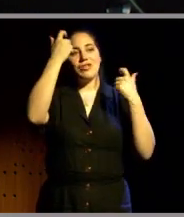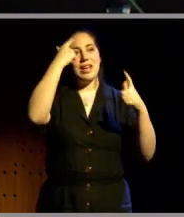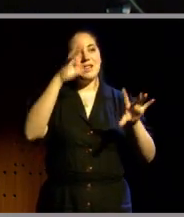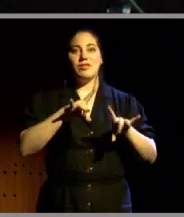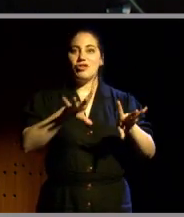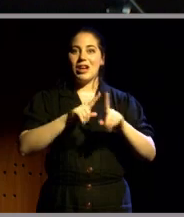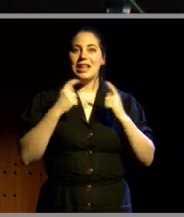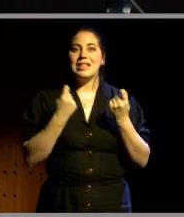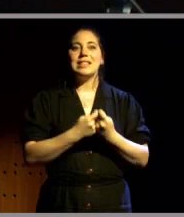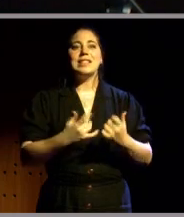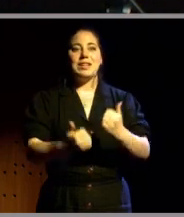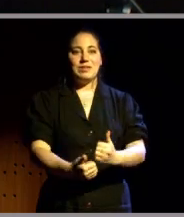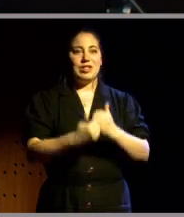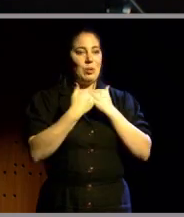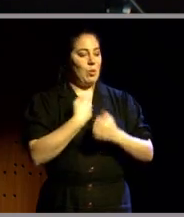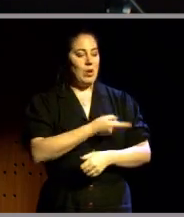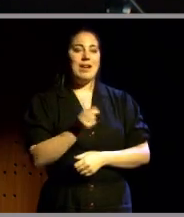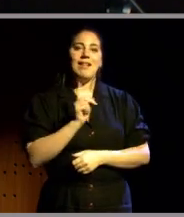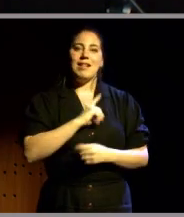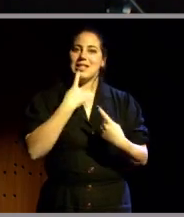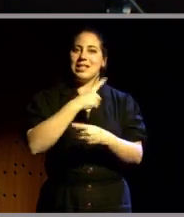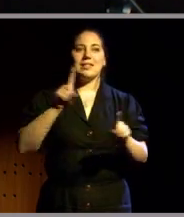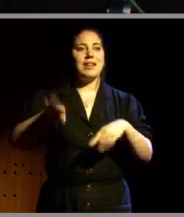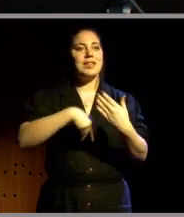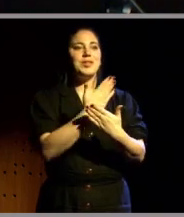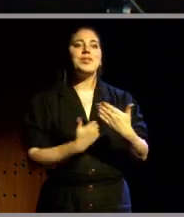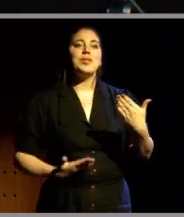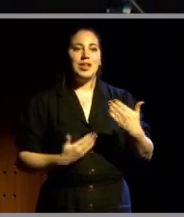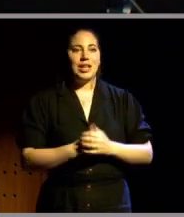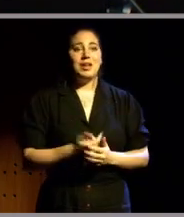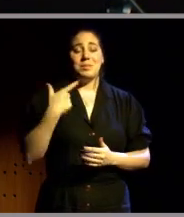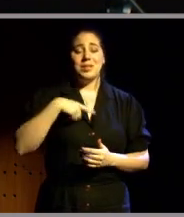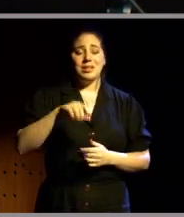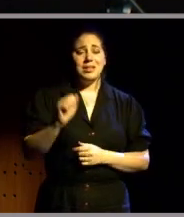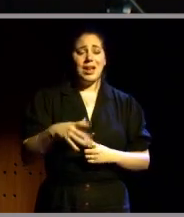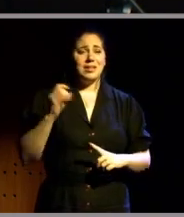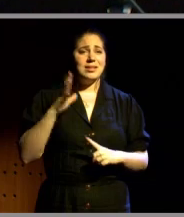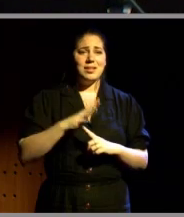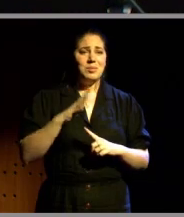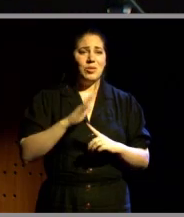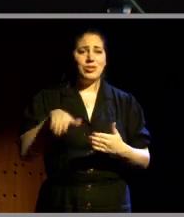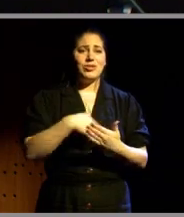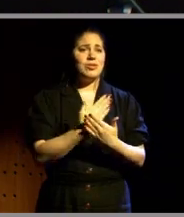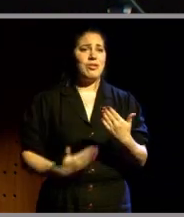for supporting us and to tell this story because I think it is an important story that needs to be